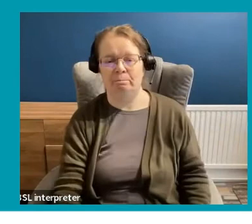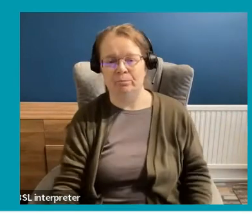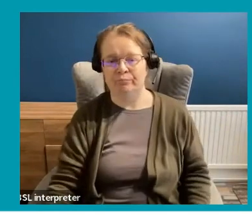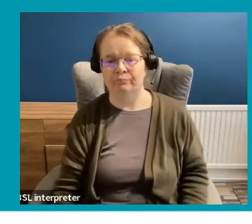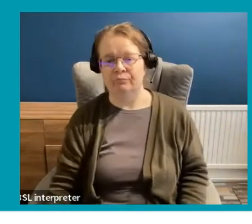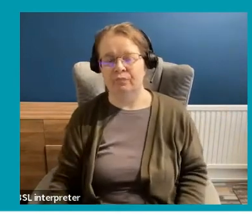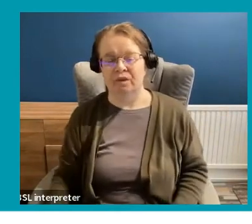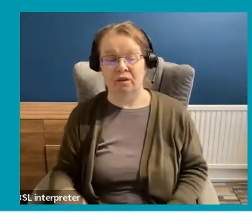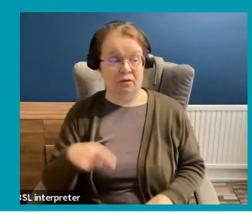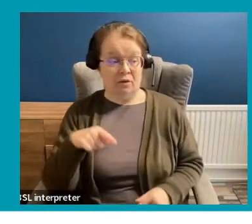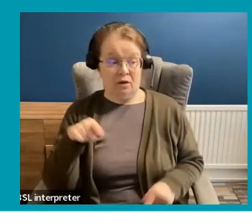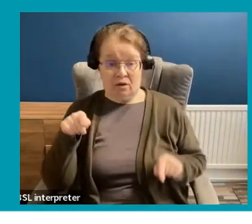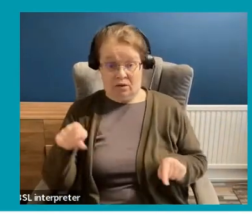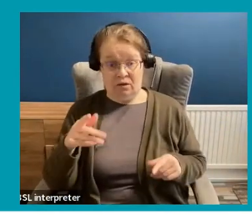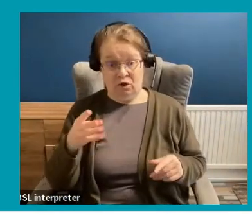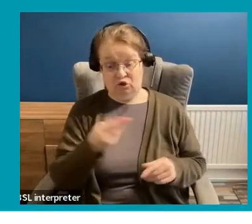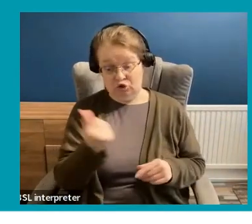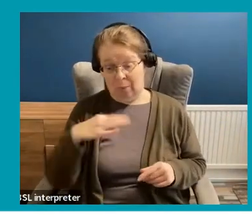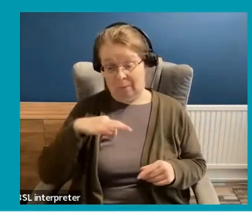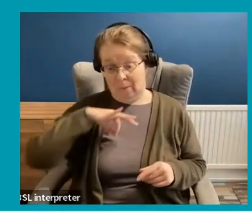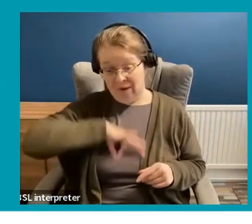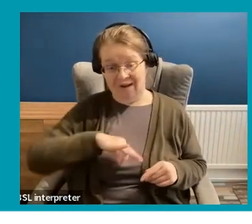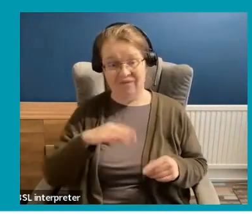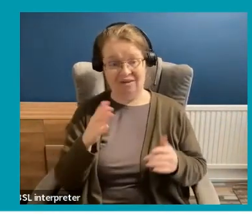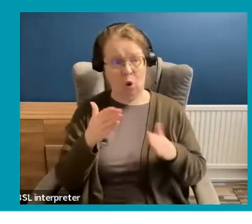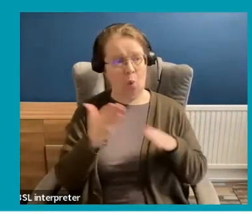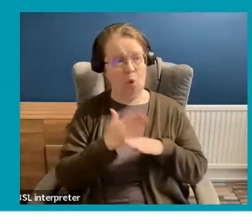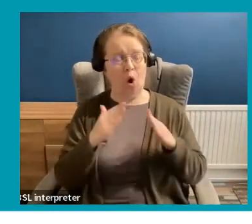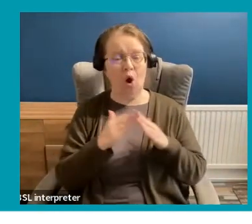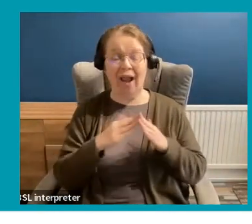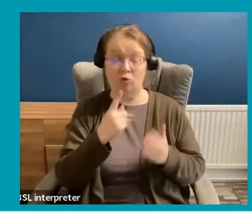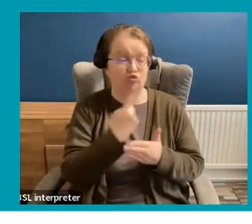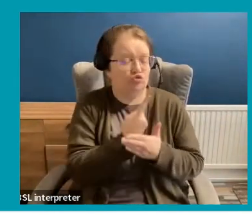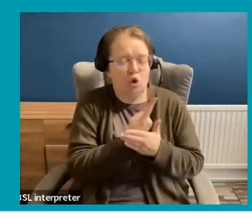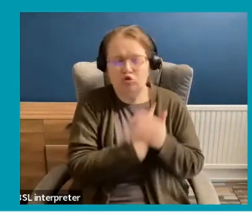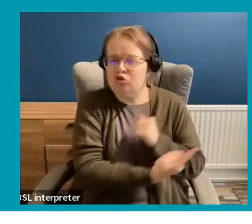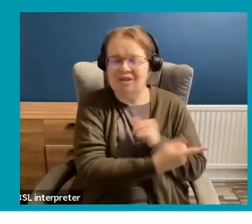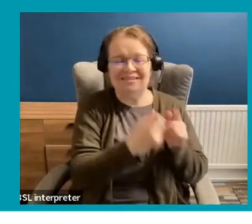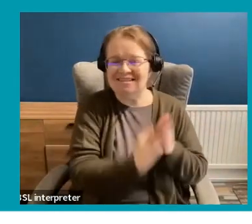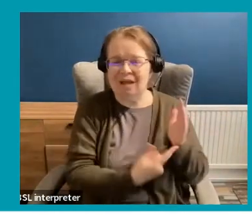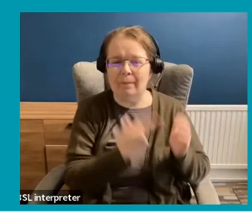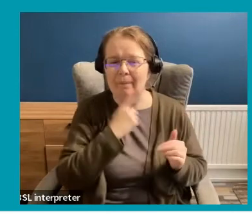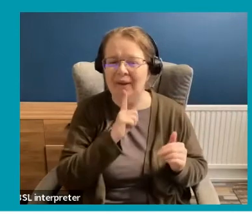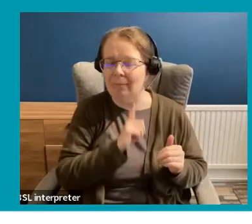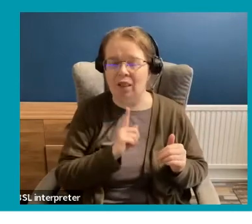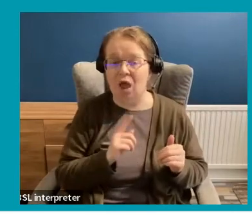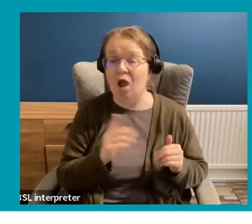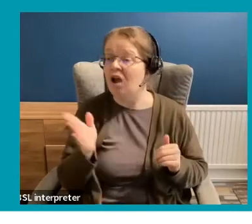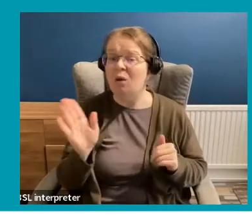benefiting from a working from home not just disabled people. Like you say not everyone wants to work from home.